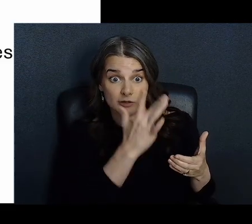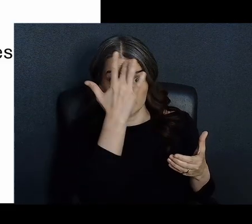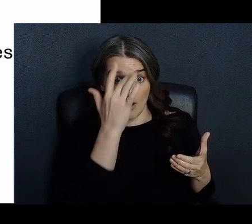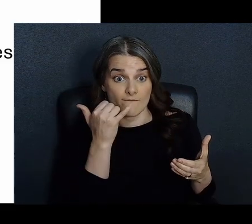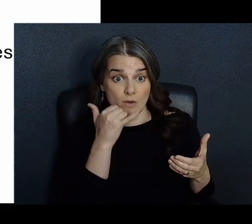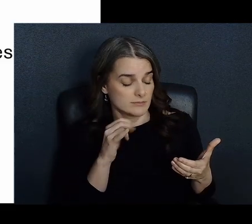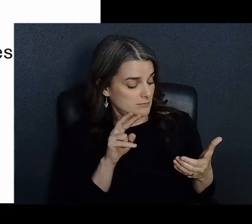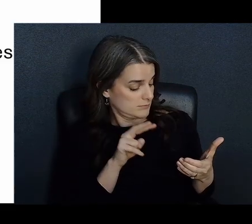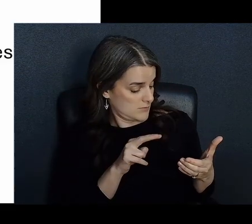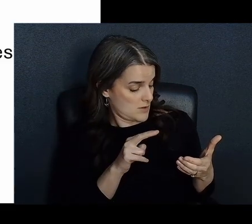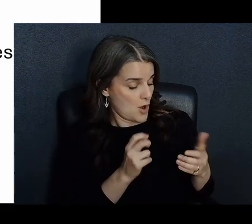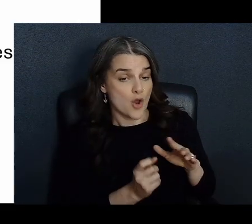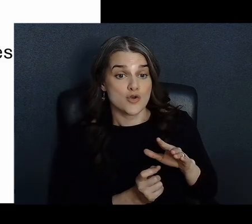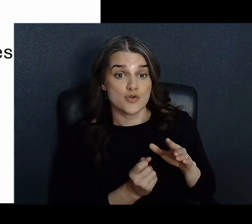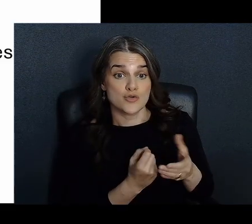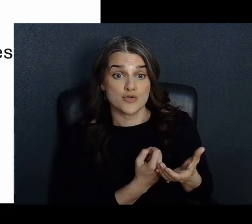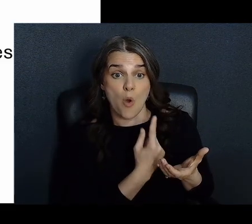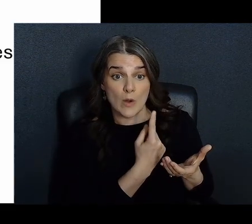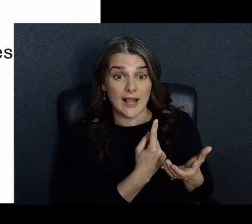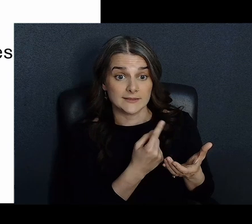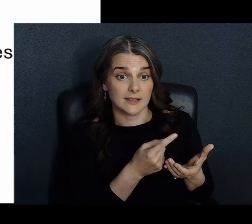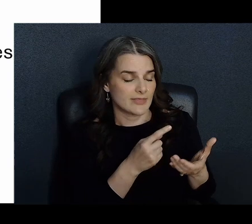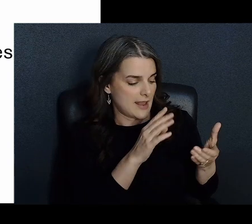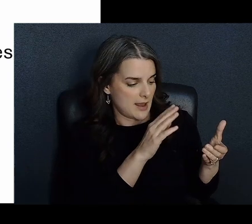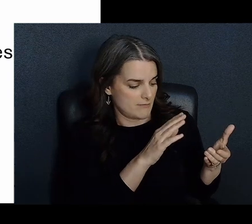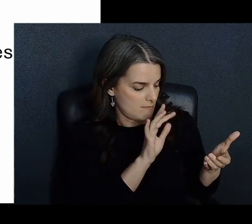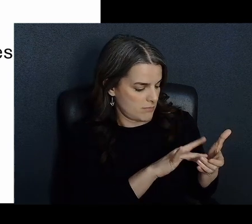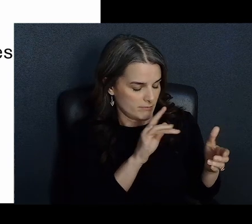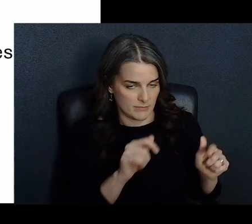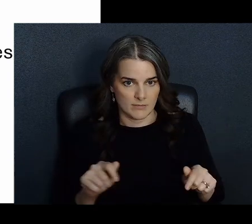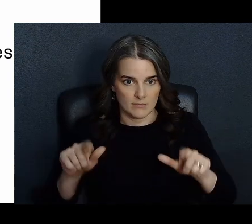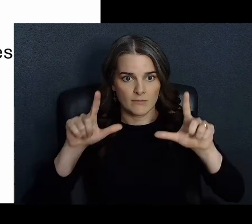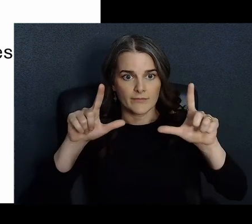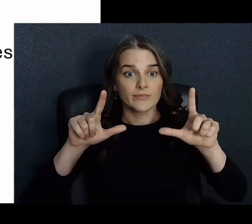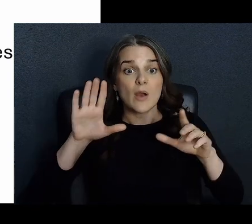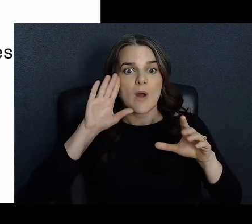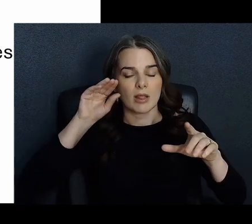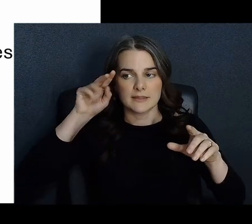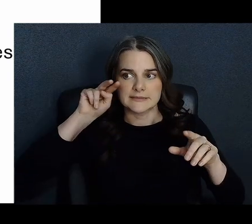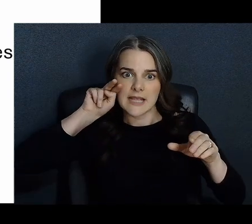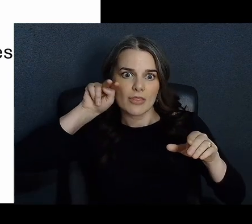can literally see what you're looking at through that camera on there. That's just things that you can use